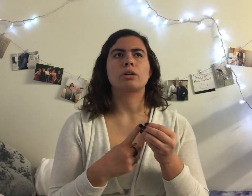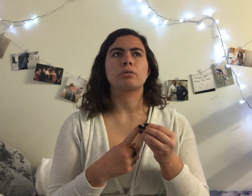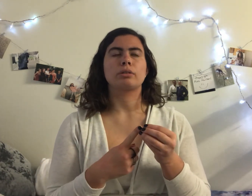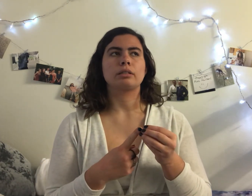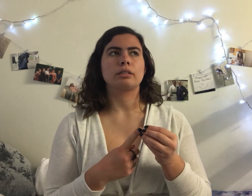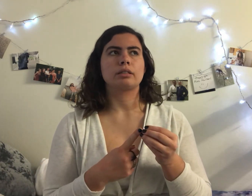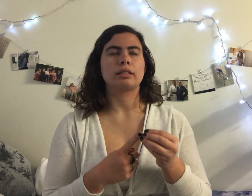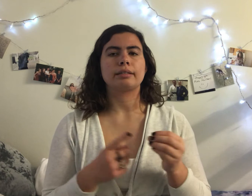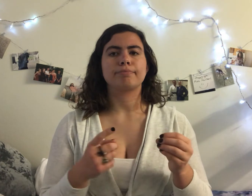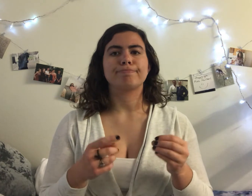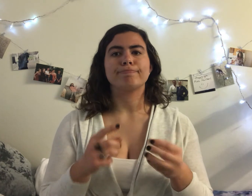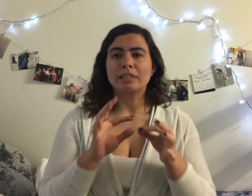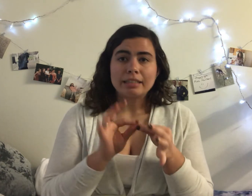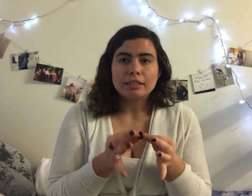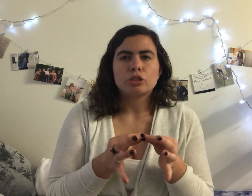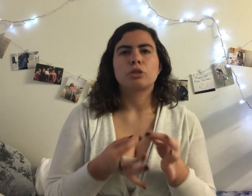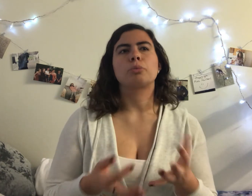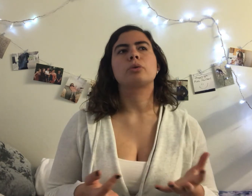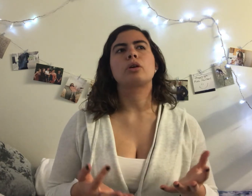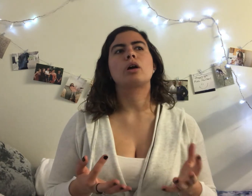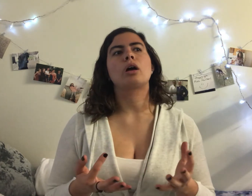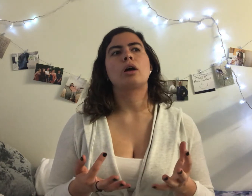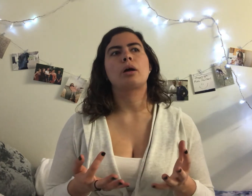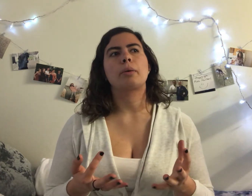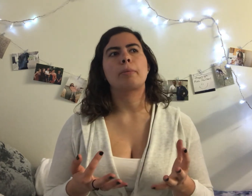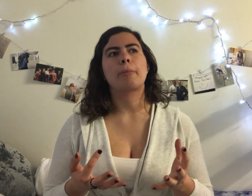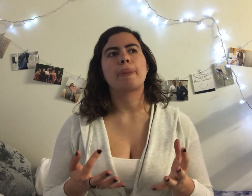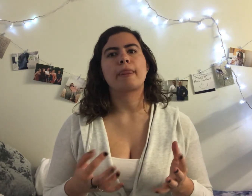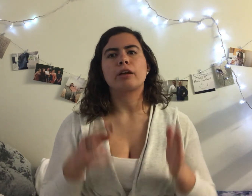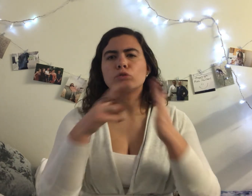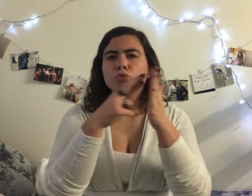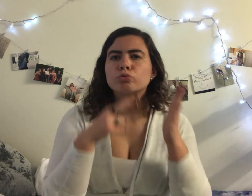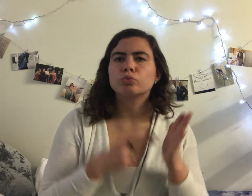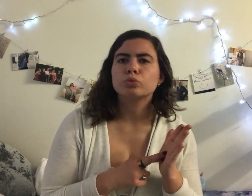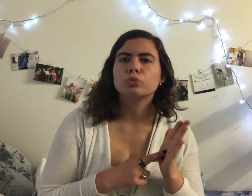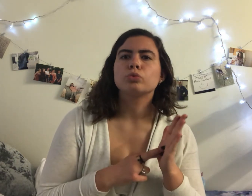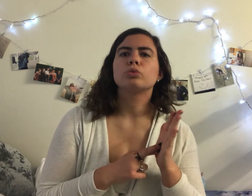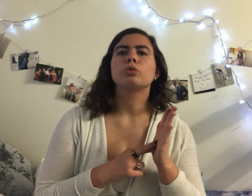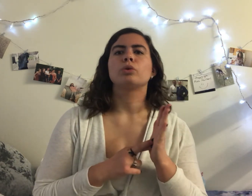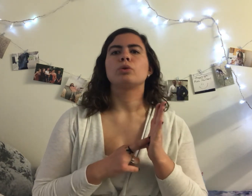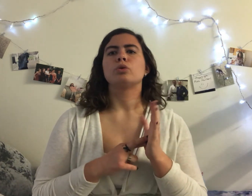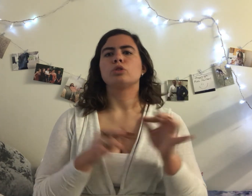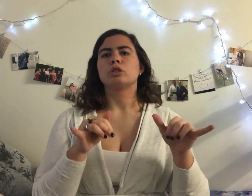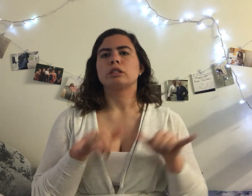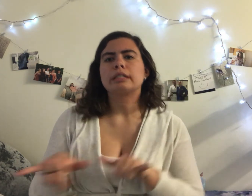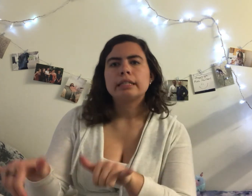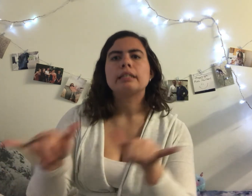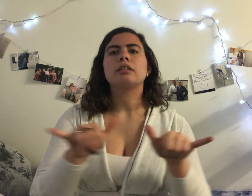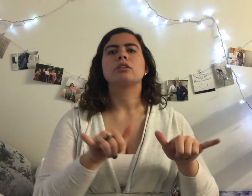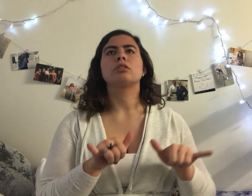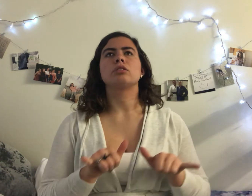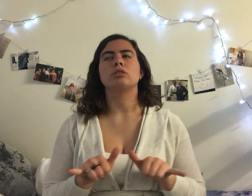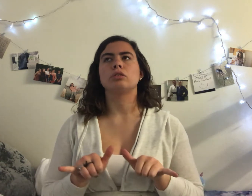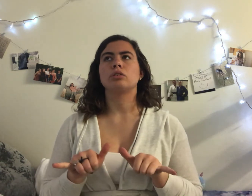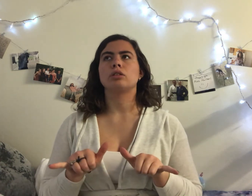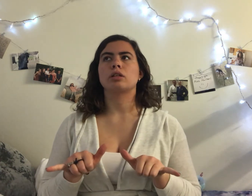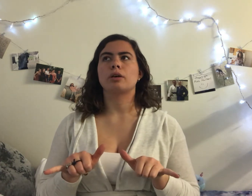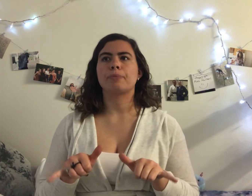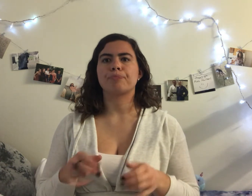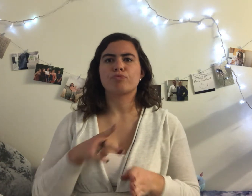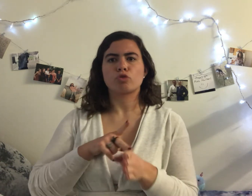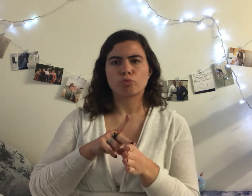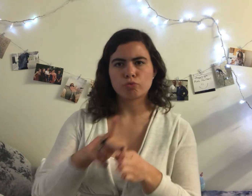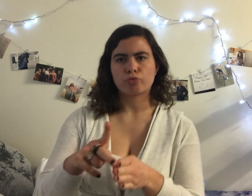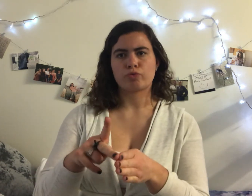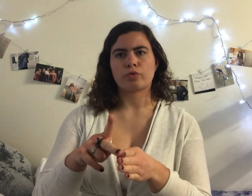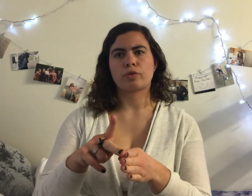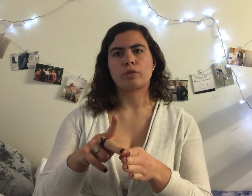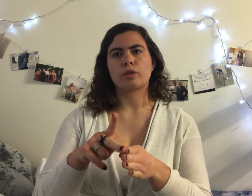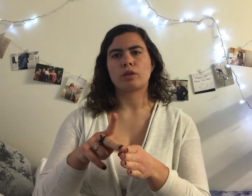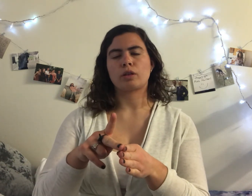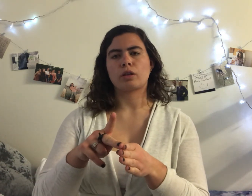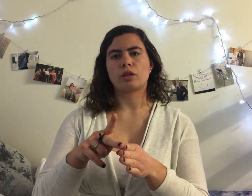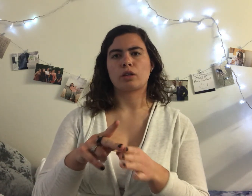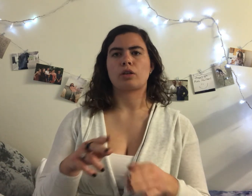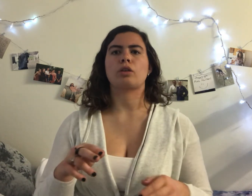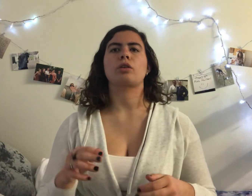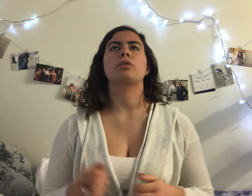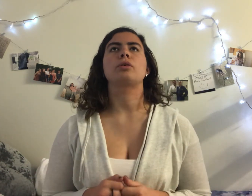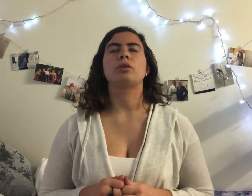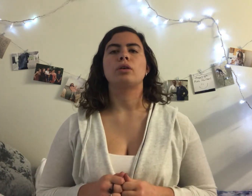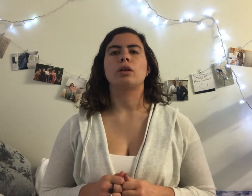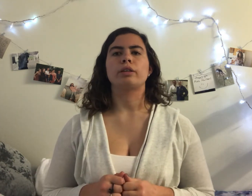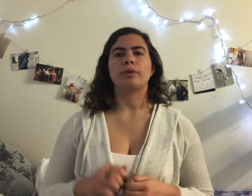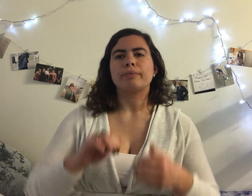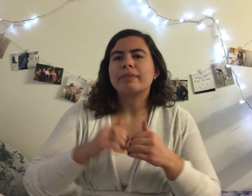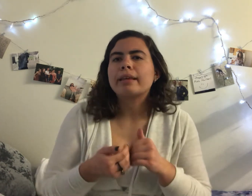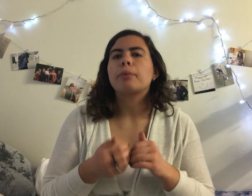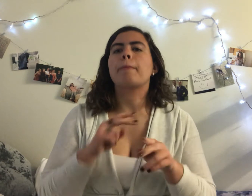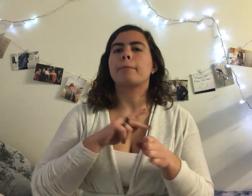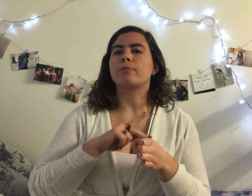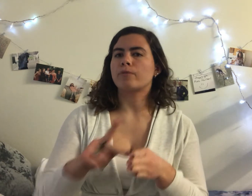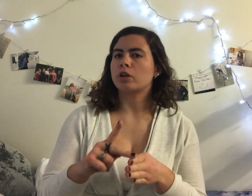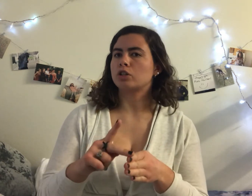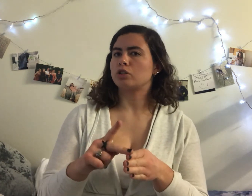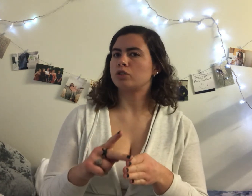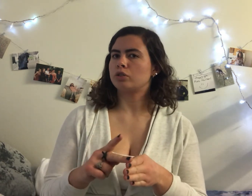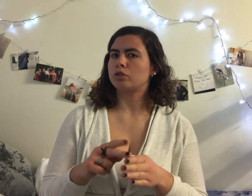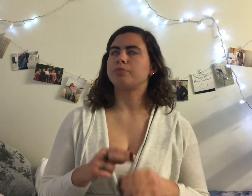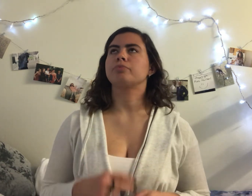We talk about interpreting rules, standards, professionalism. How to be professional.